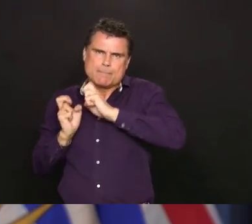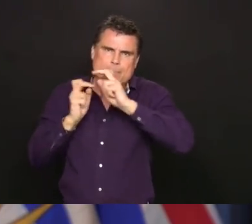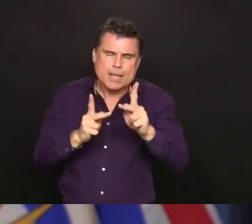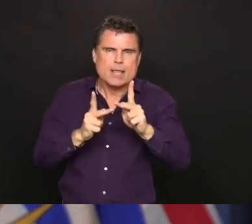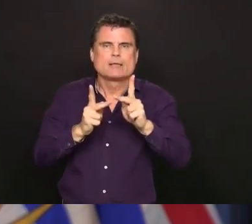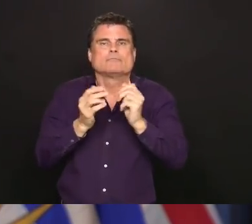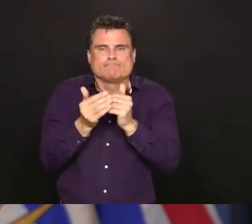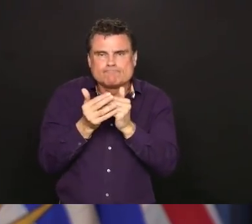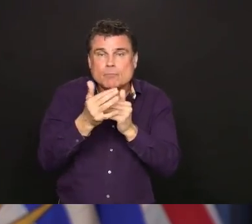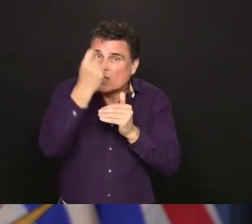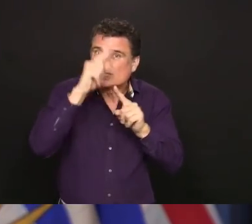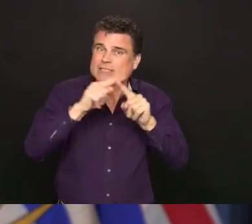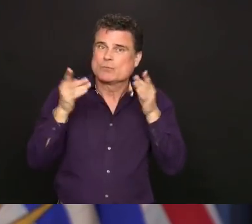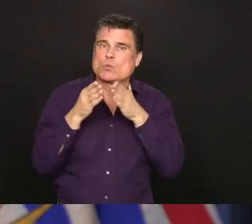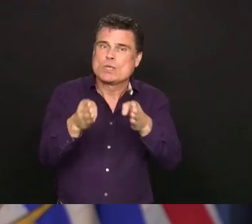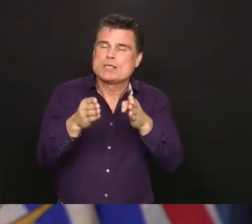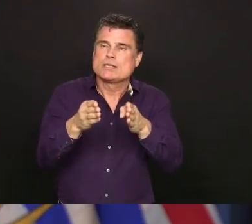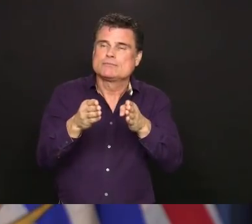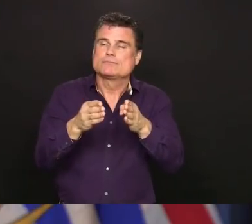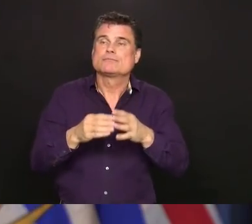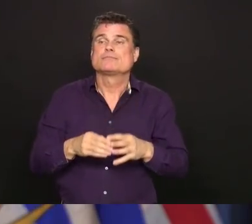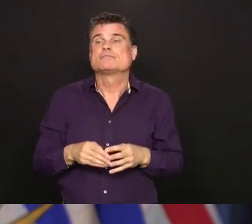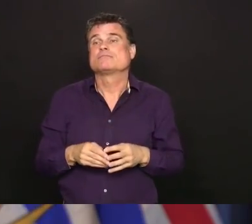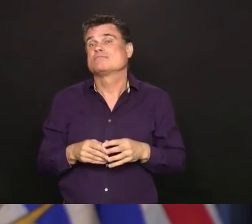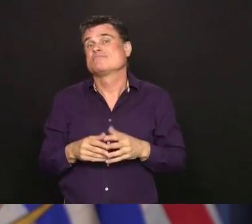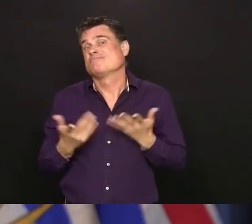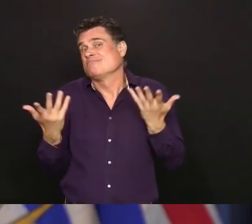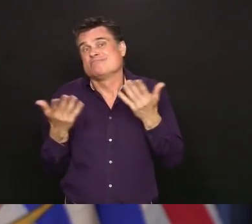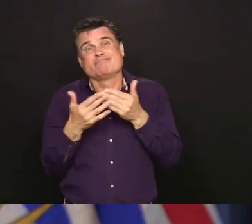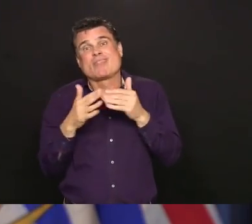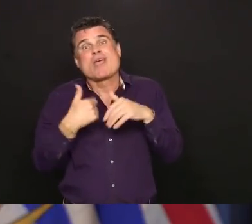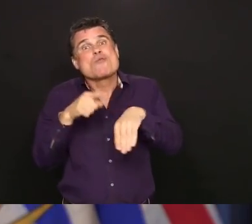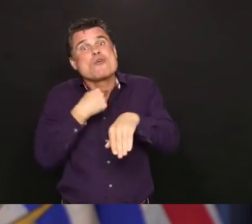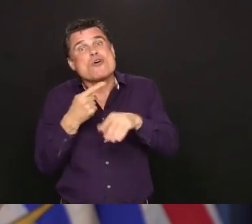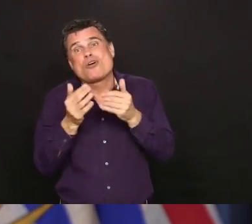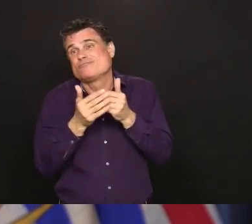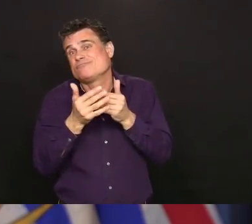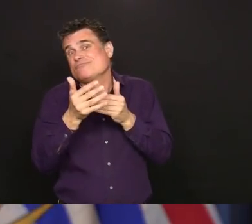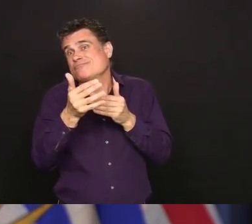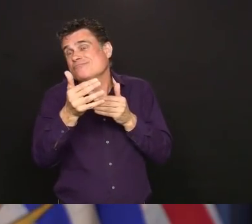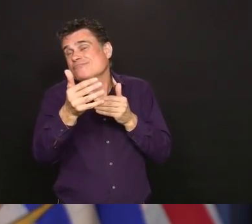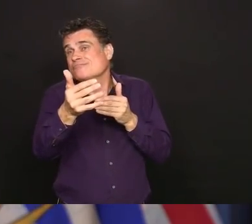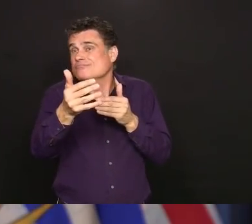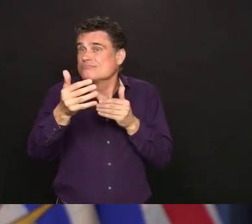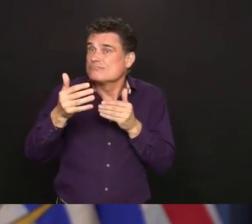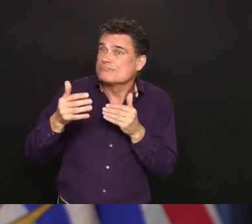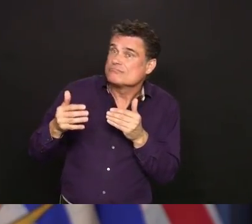A lot of it depends on having a vaccine and that's what's going to protect us the most.